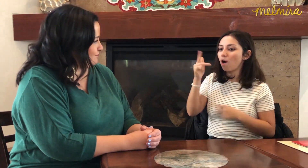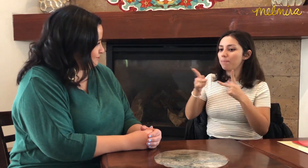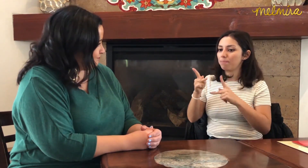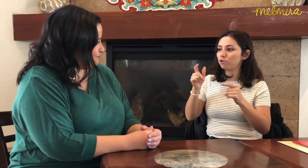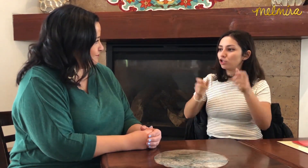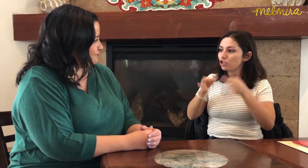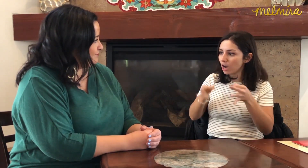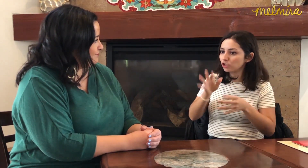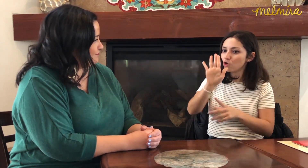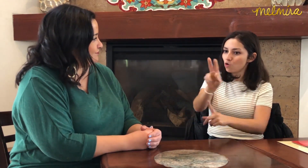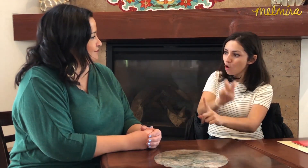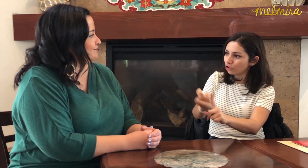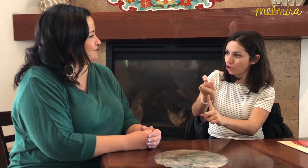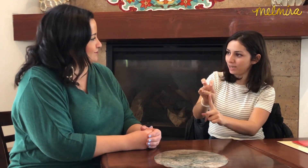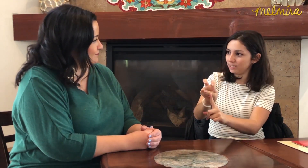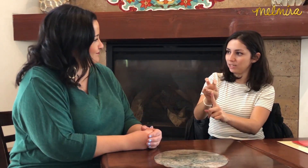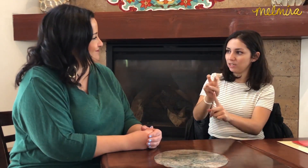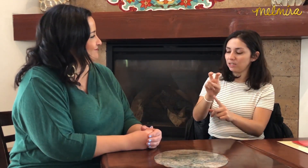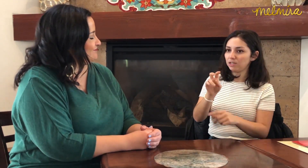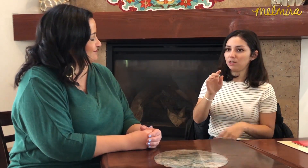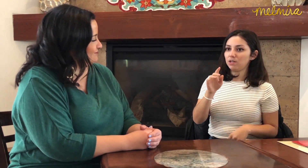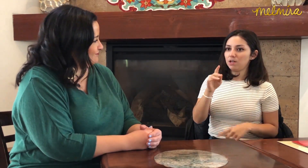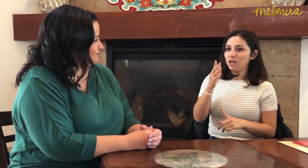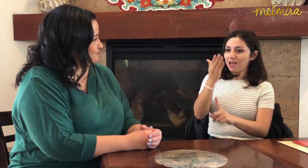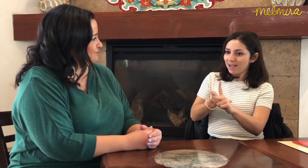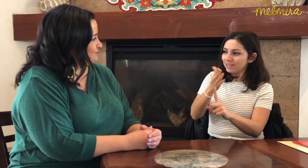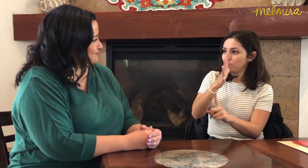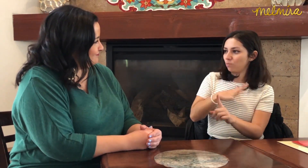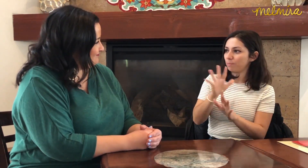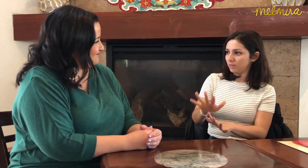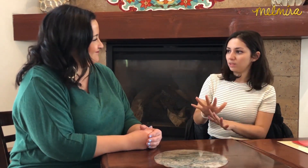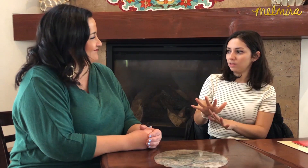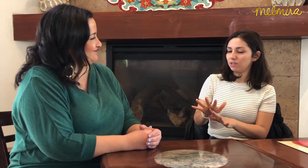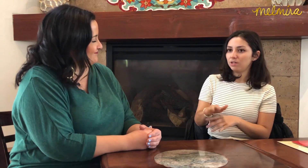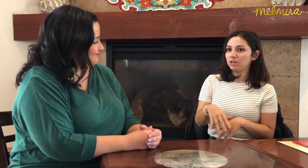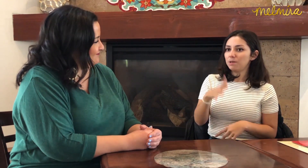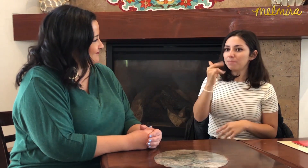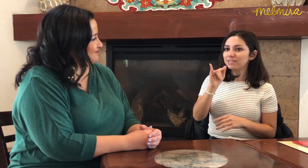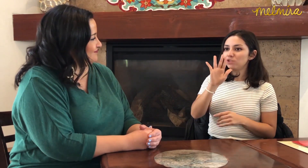Don't allow other people to judge your journey as a woman